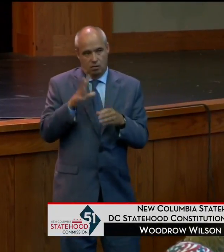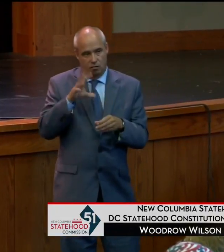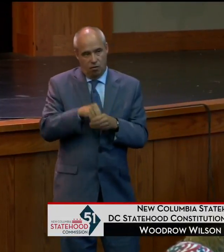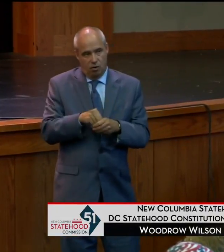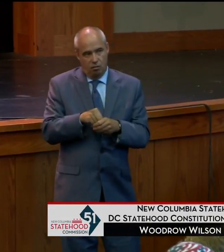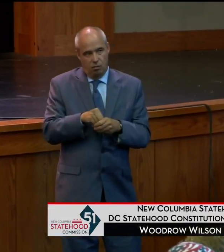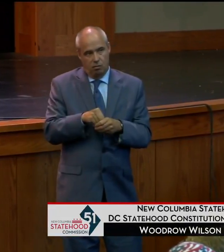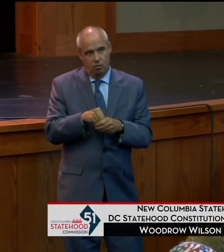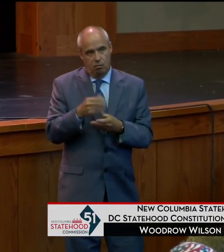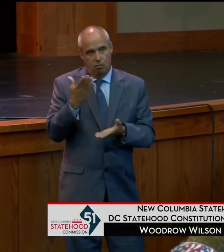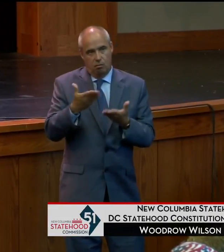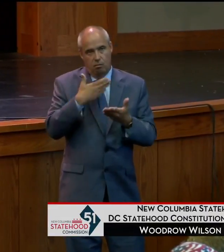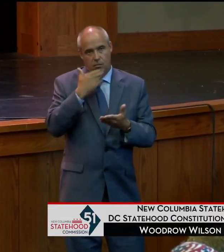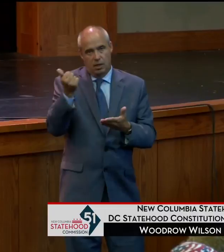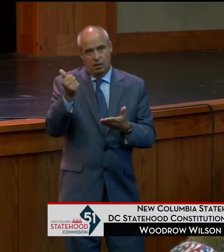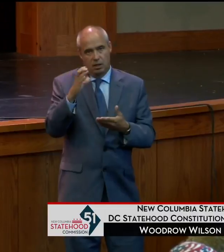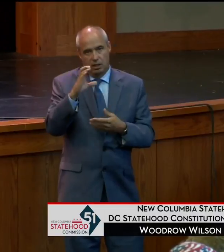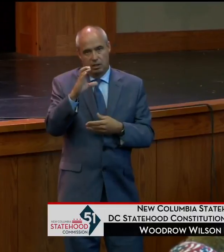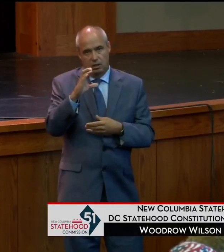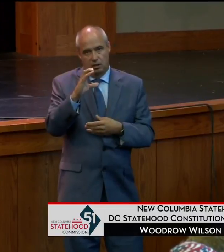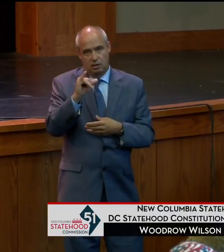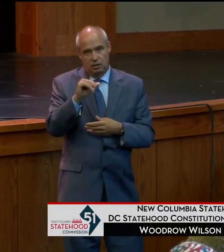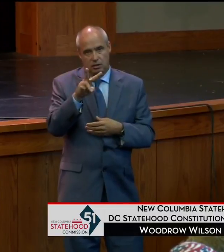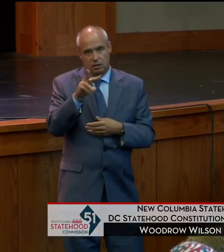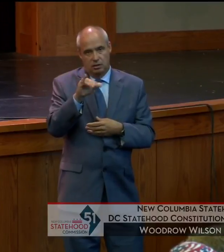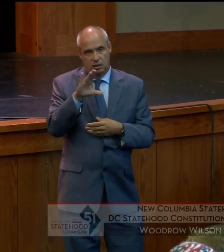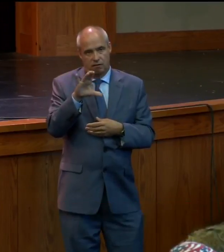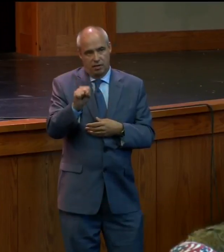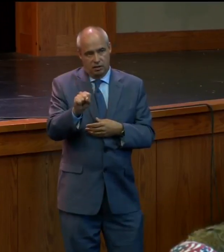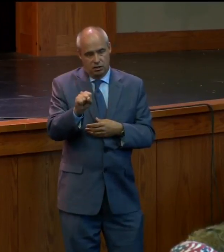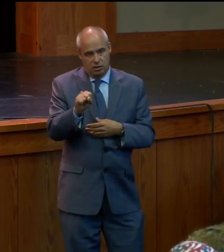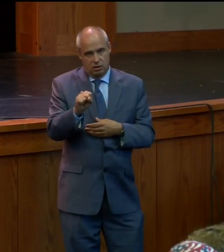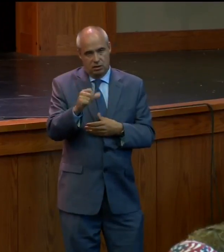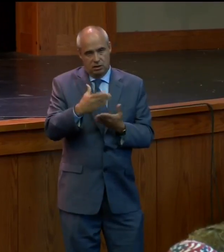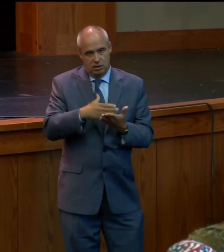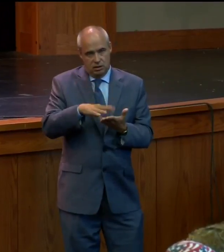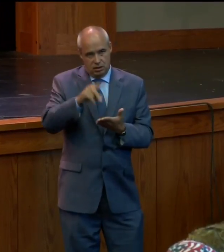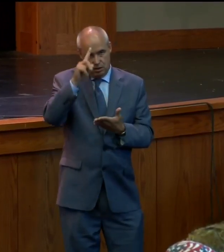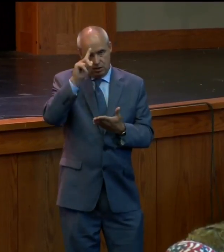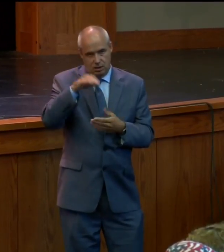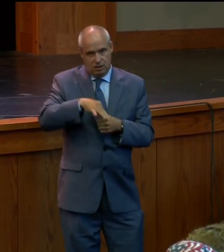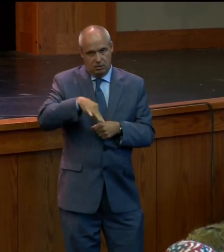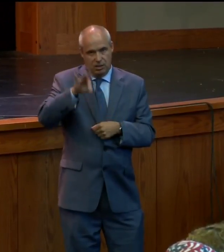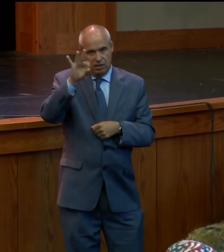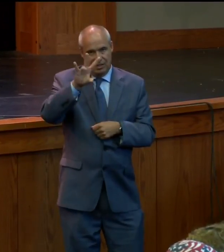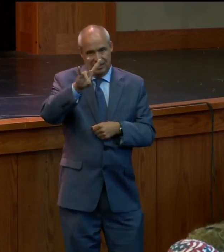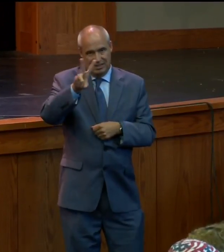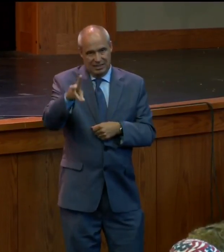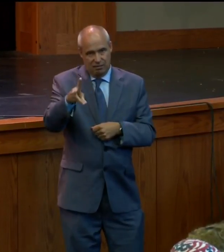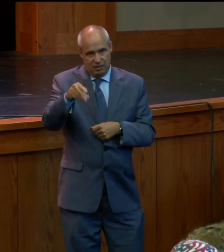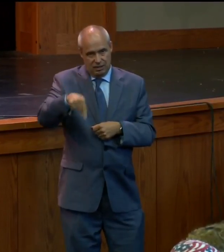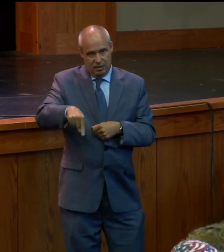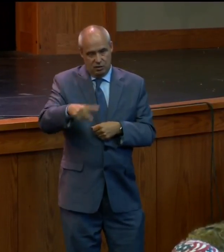PROBABLY THE BEST CIVICS LESSON I HAVE HAD IN A LONG TIME. THE SPIRIT OF '76 IS RIGHT HERE AND ALIVE IN THE DISTRICT OF